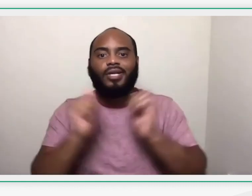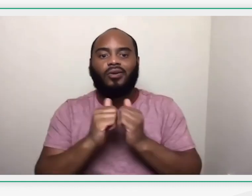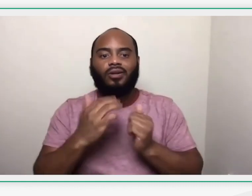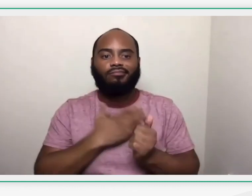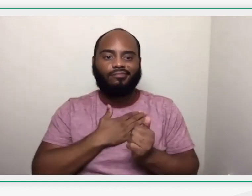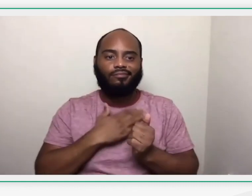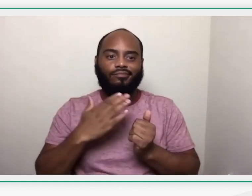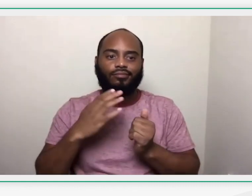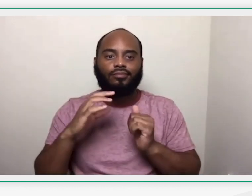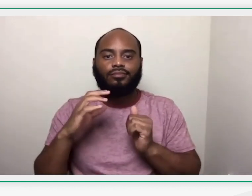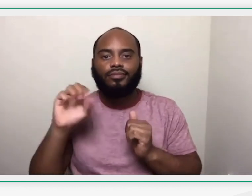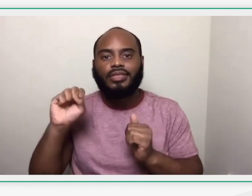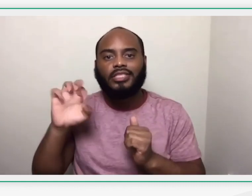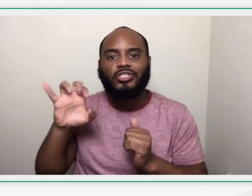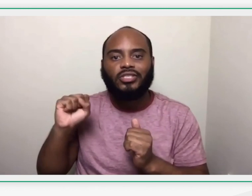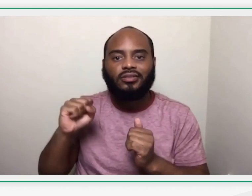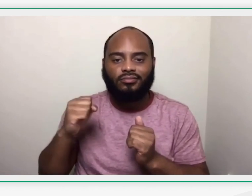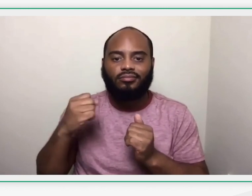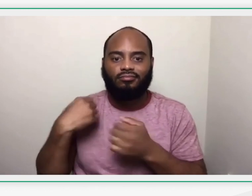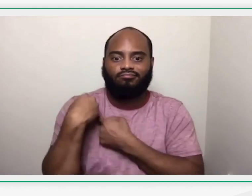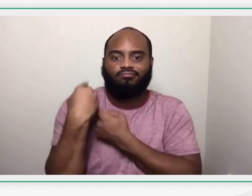We're wrapping up, ladies and gentlemen. I am done with my series.